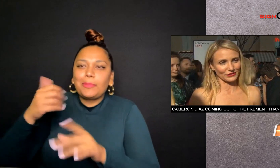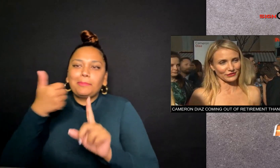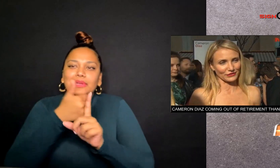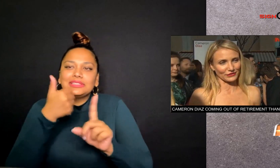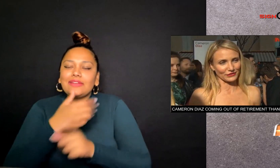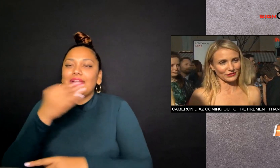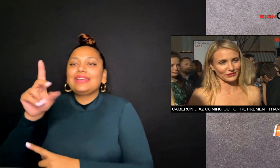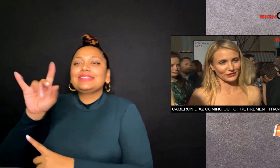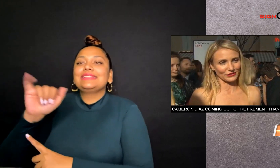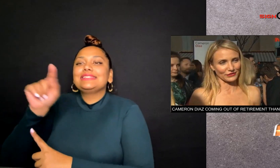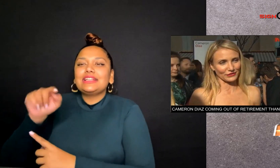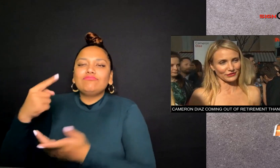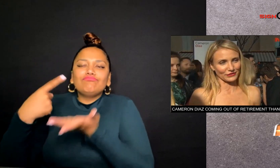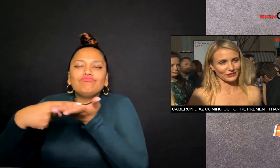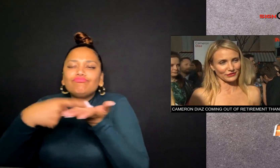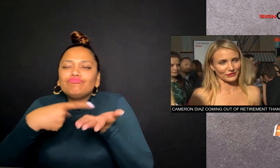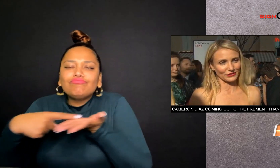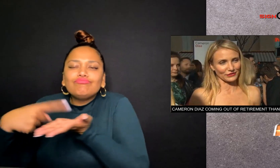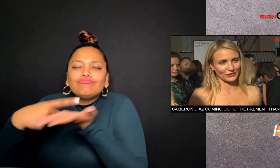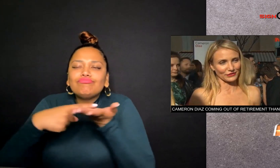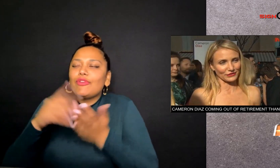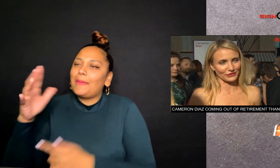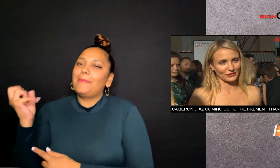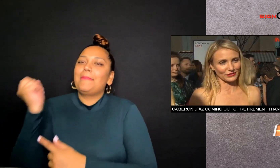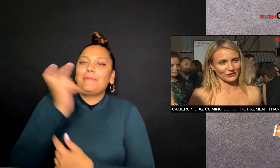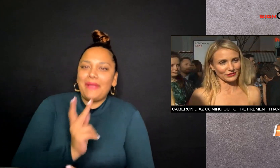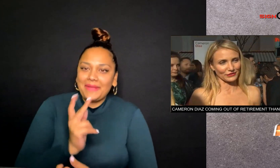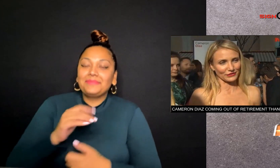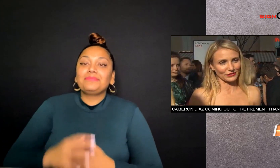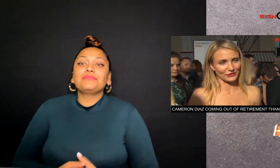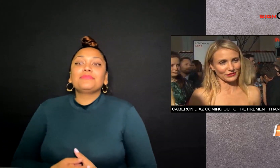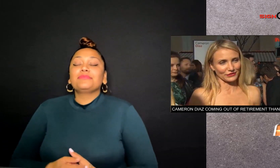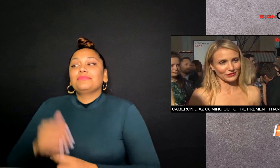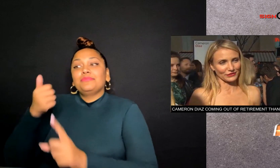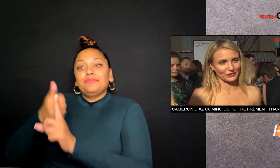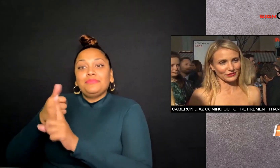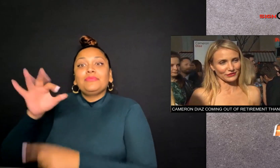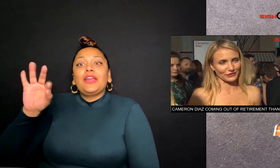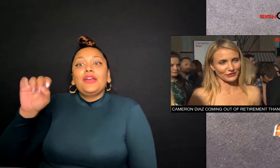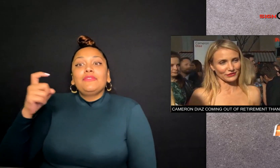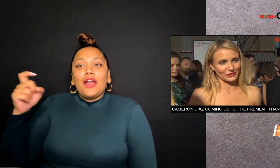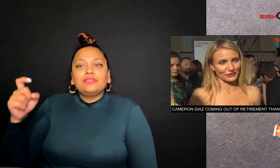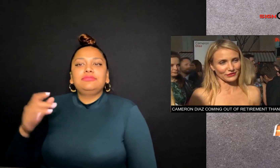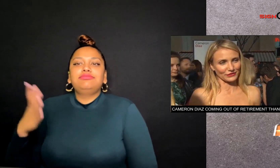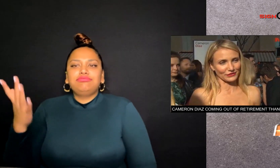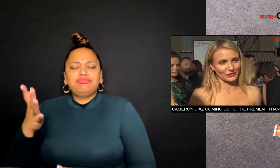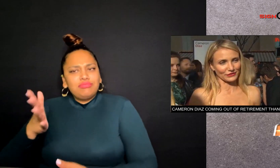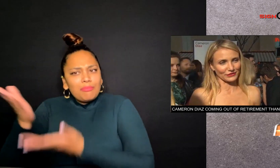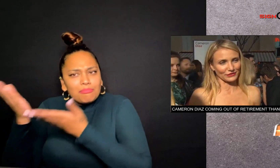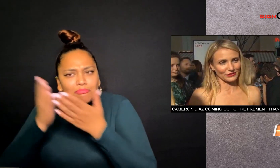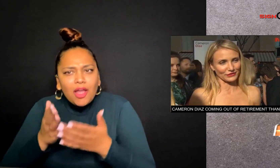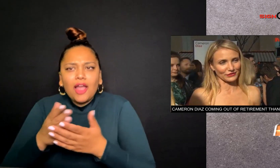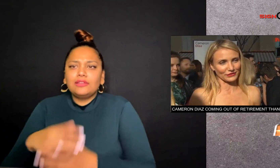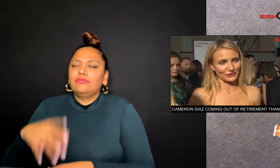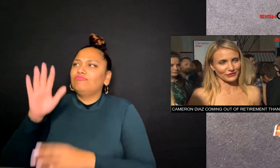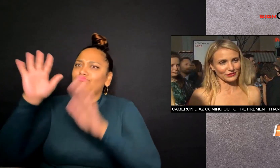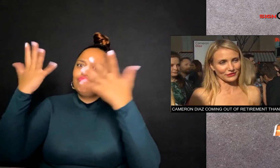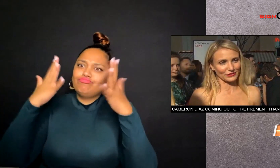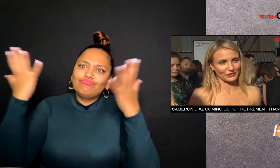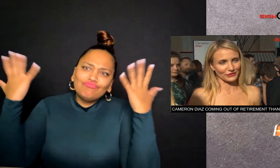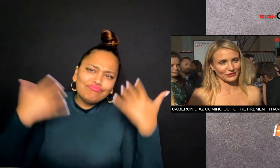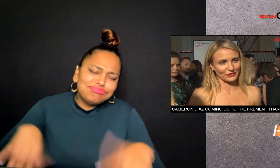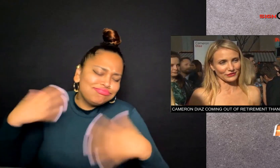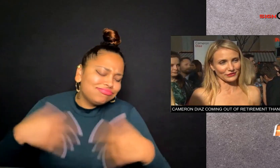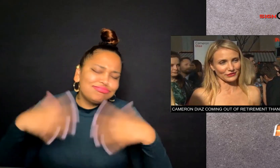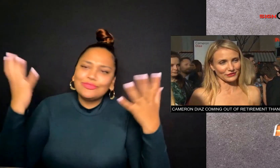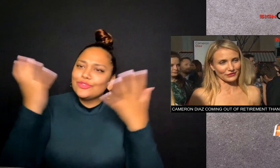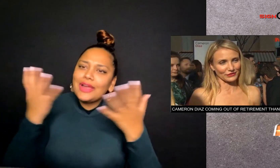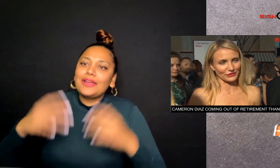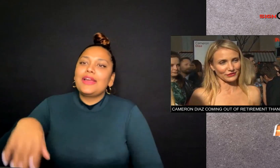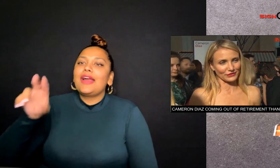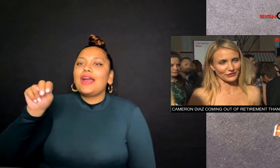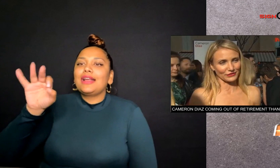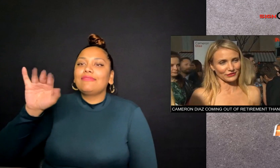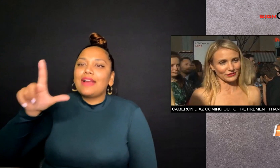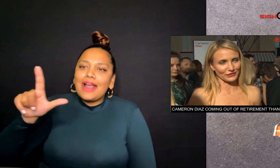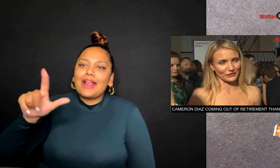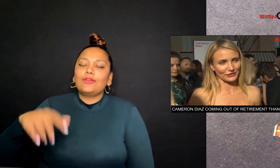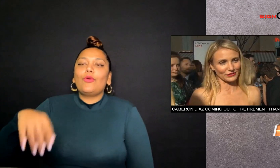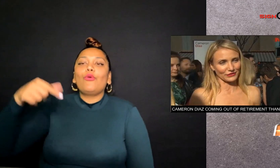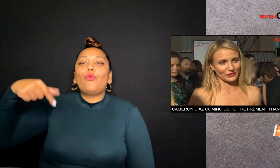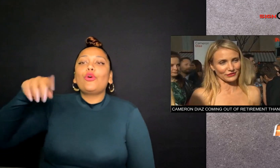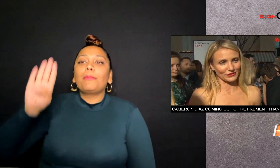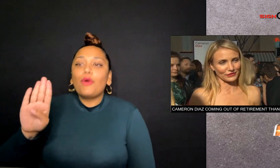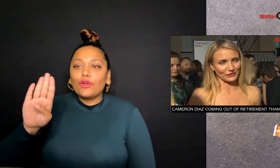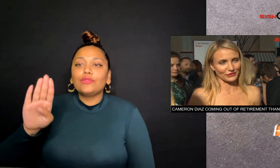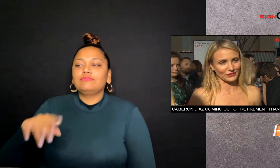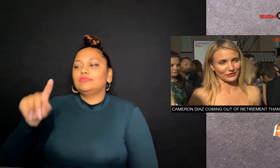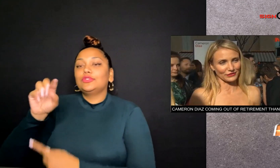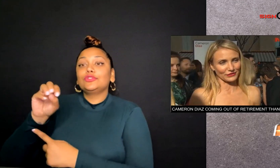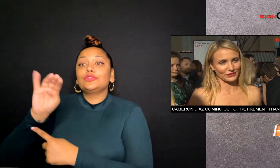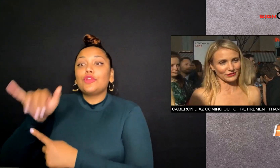and Diaz discussing her come back Foxx then brought the great NFL quarterback